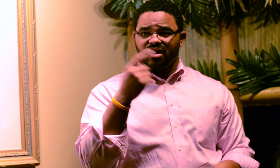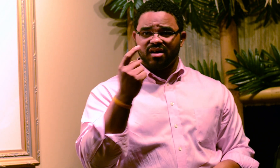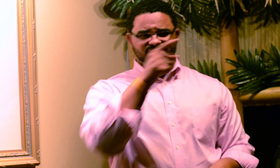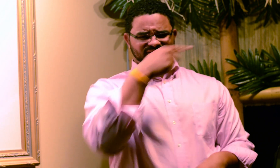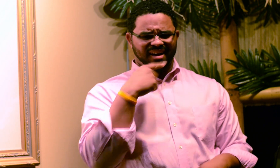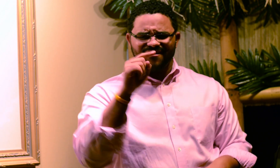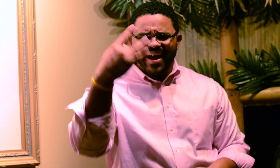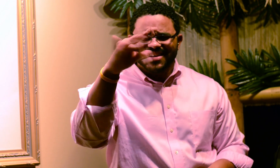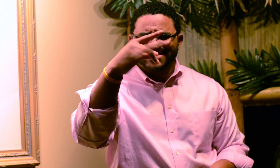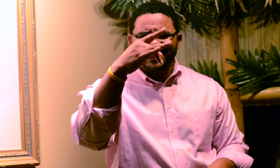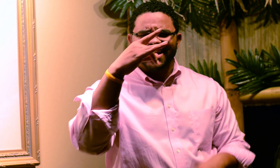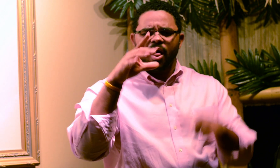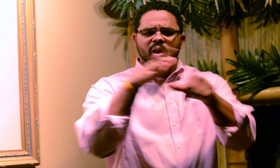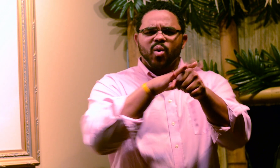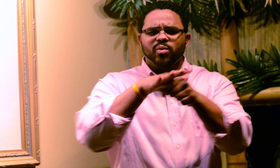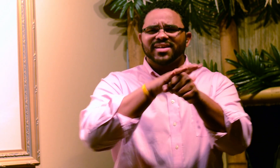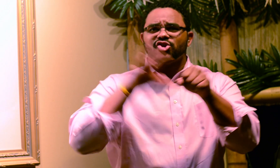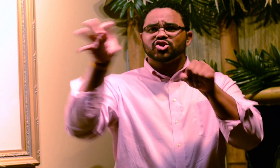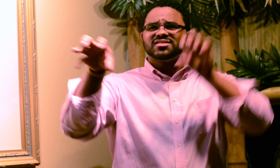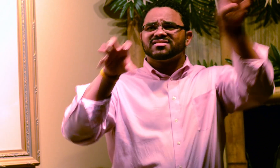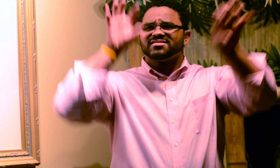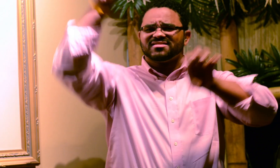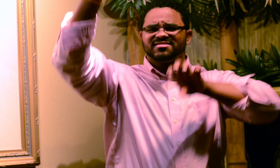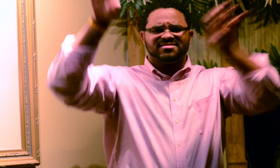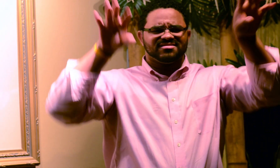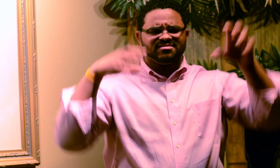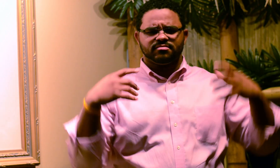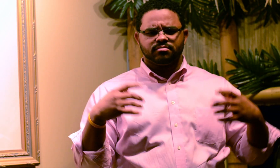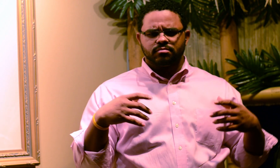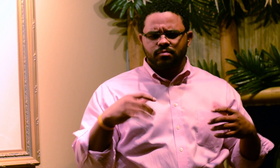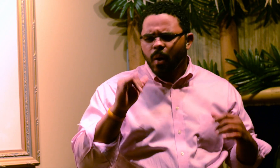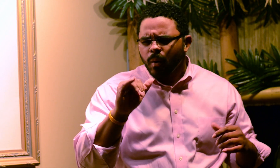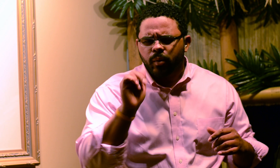They mentioned that there are 18 CILs total spread out over Texas.